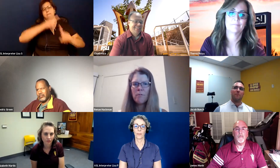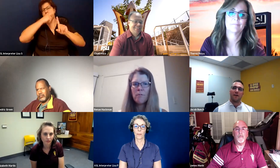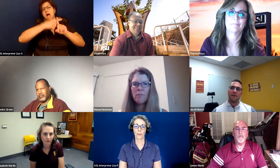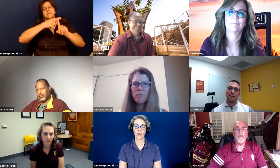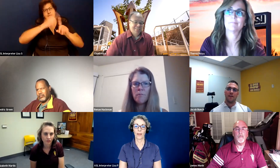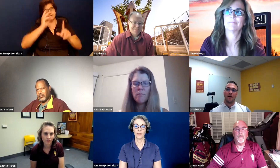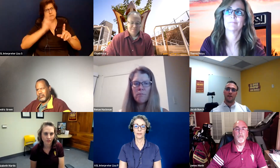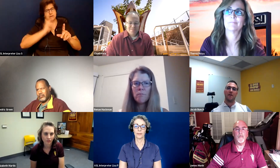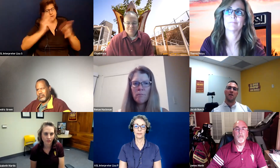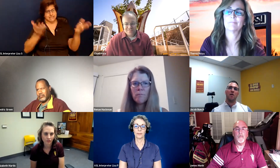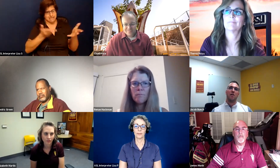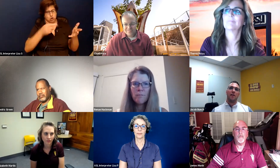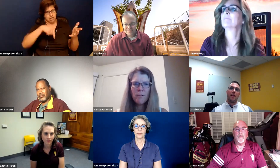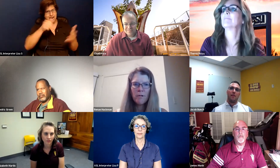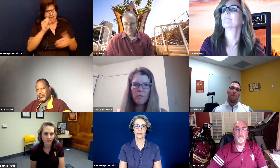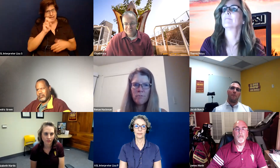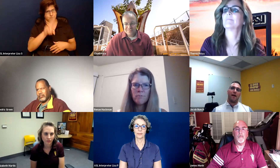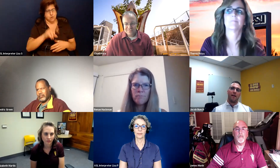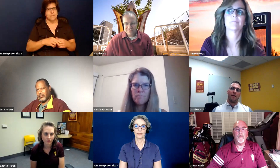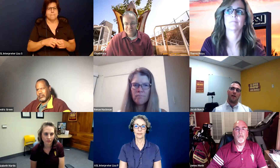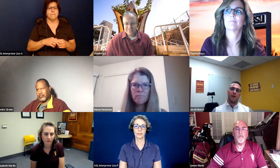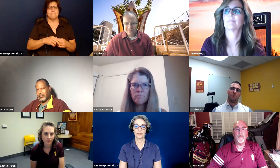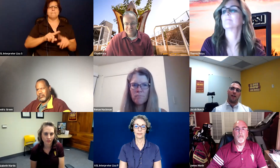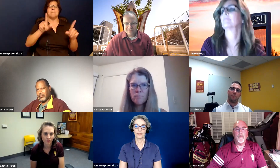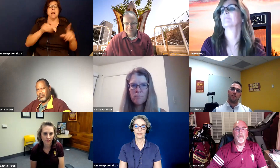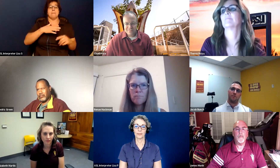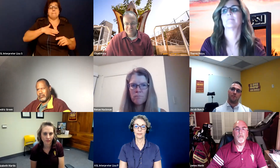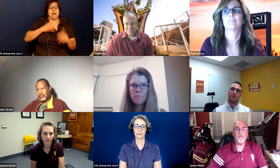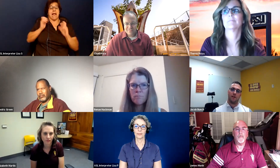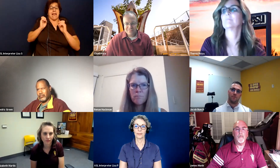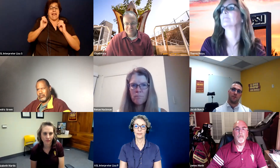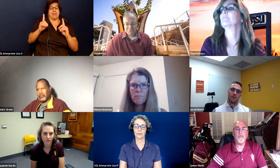But my educational journey has been fraught with